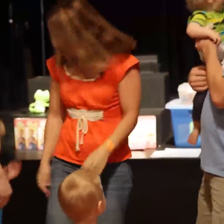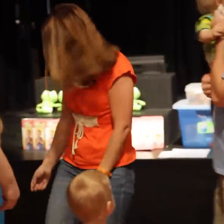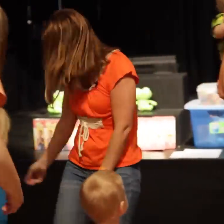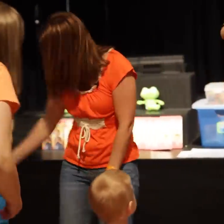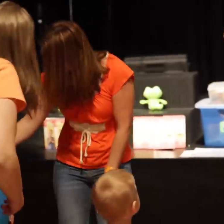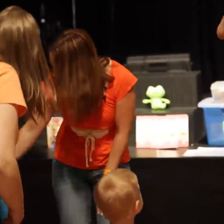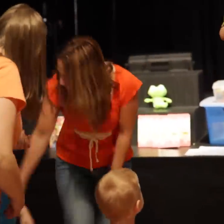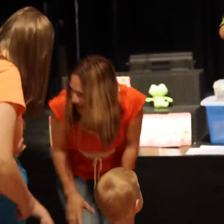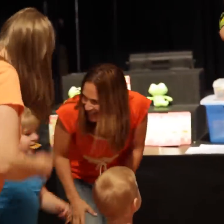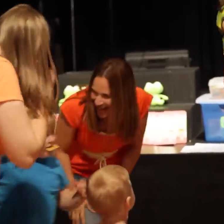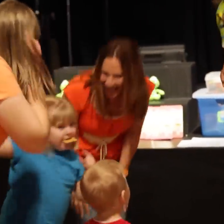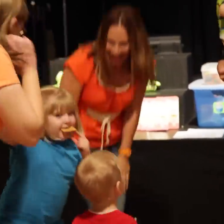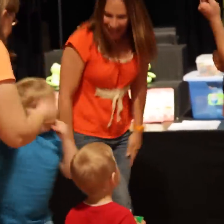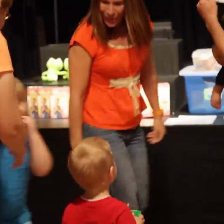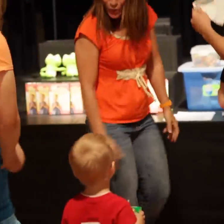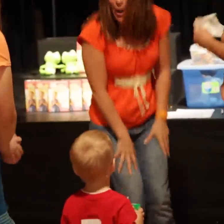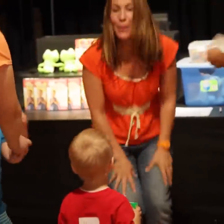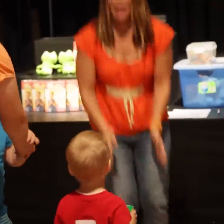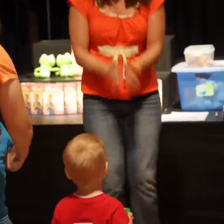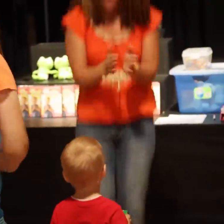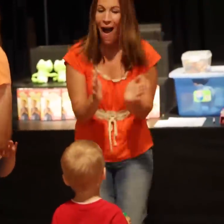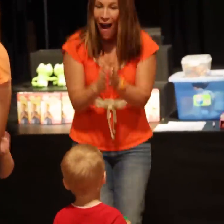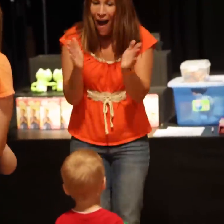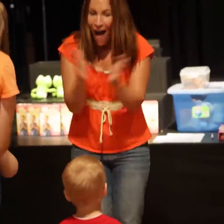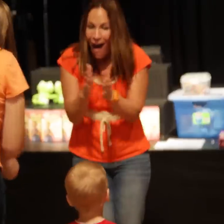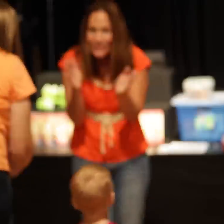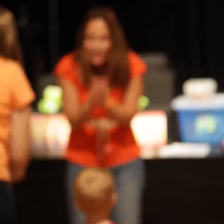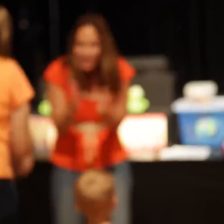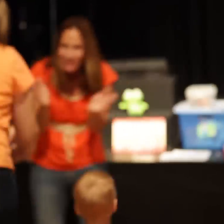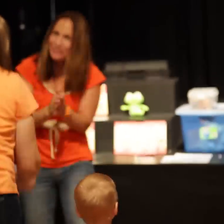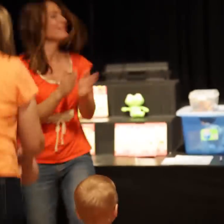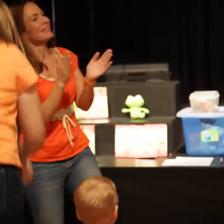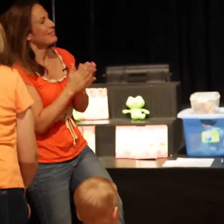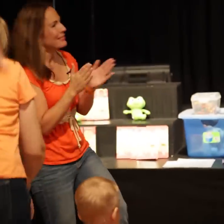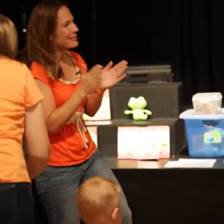Let's celebrate Where you going Lydia? Can you jump?